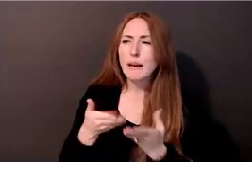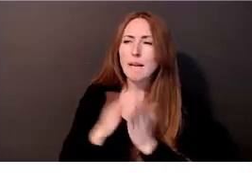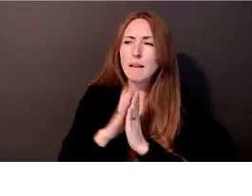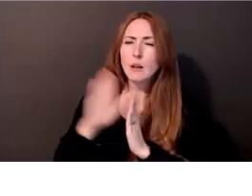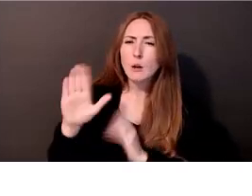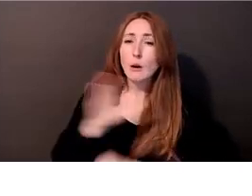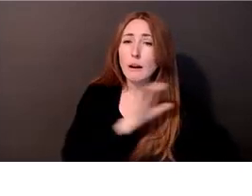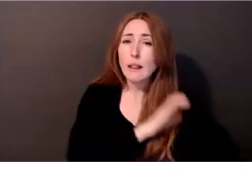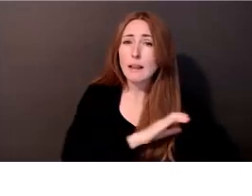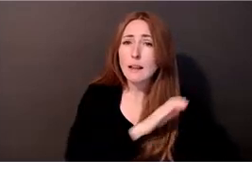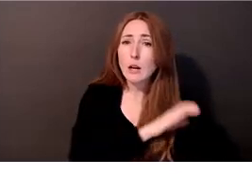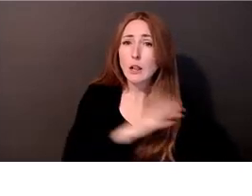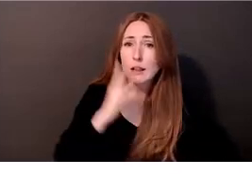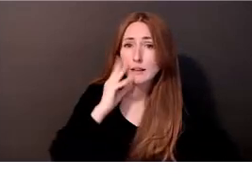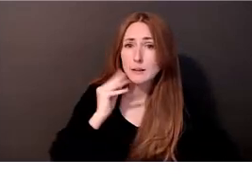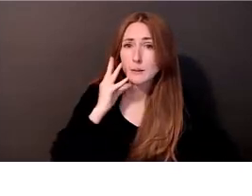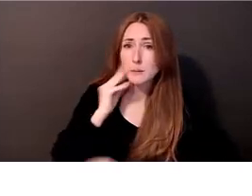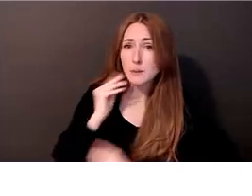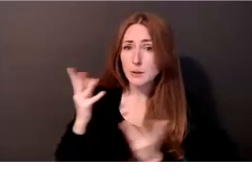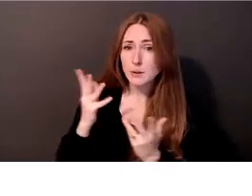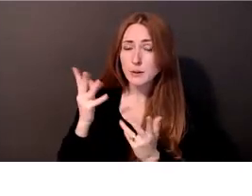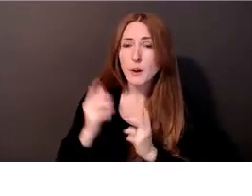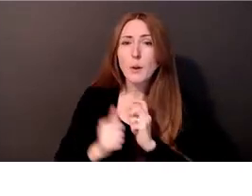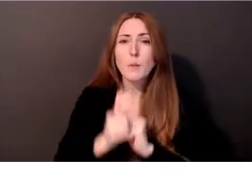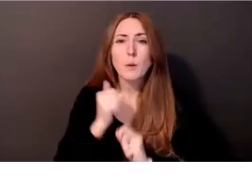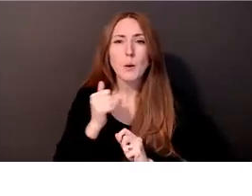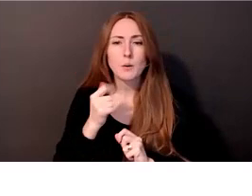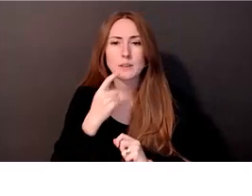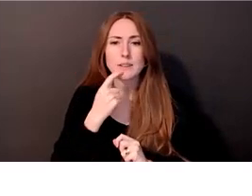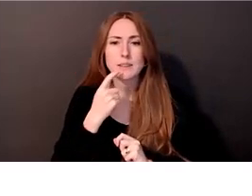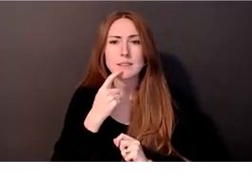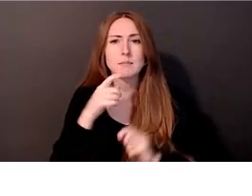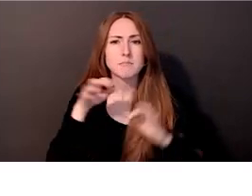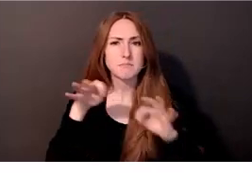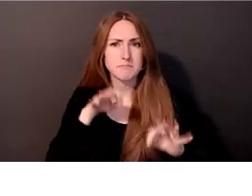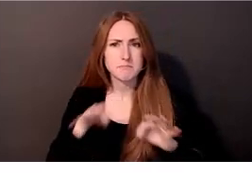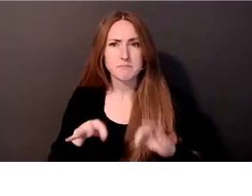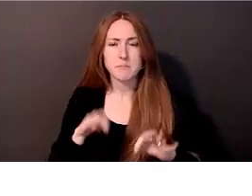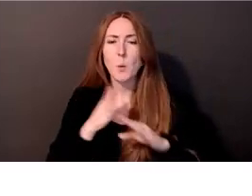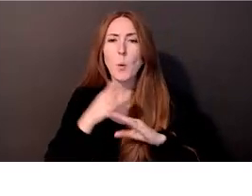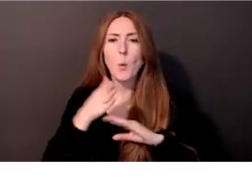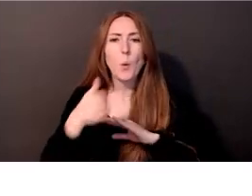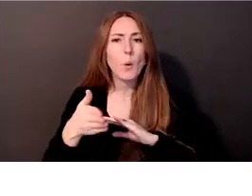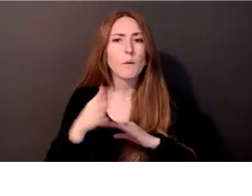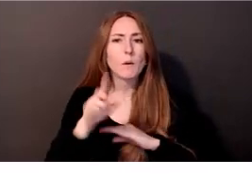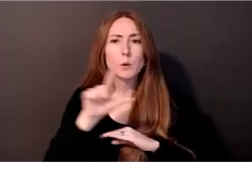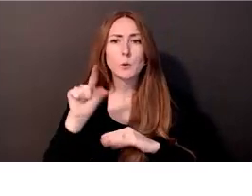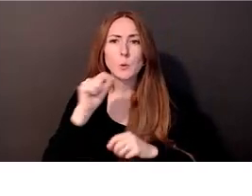indicate that they kind of expert. They have more than 20 years clinical experience.